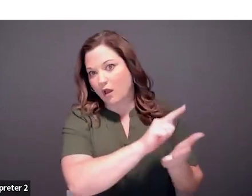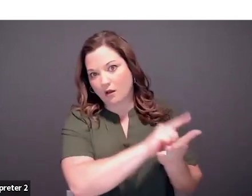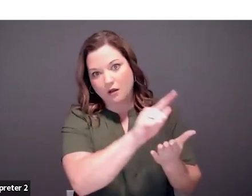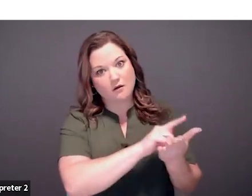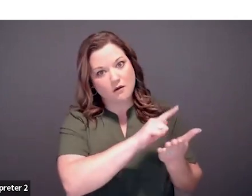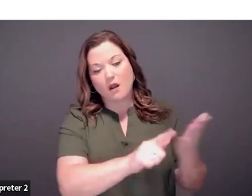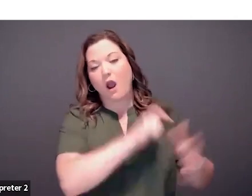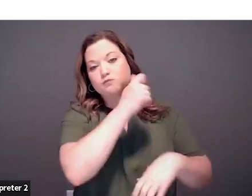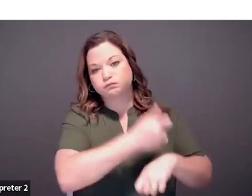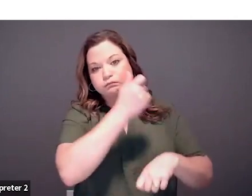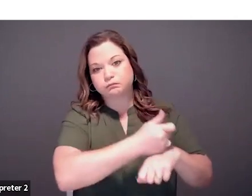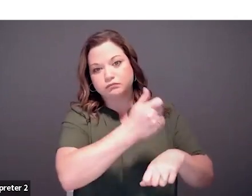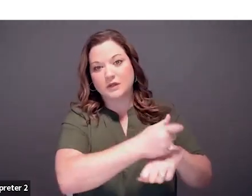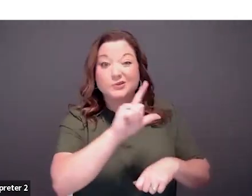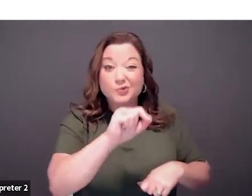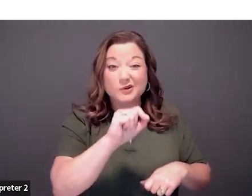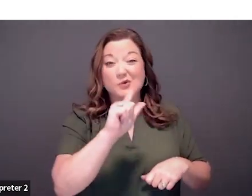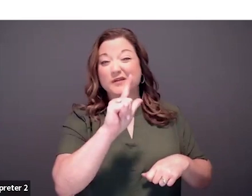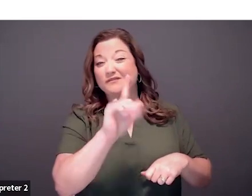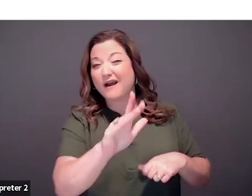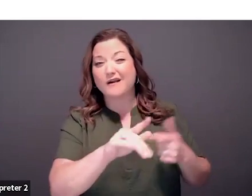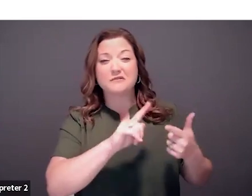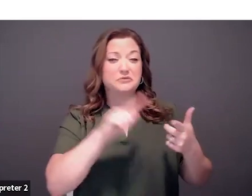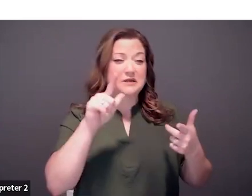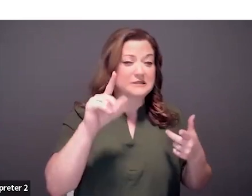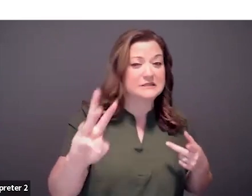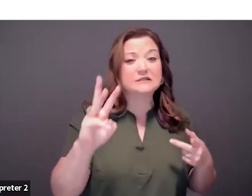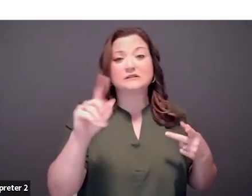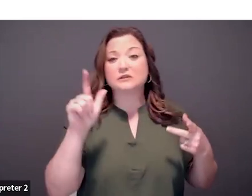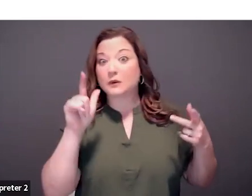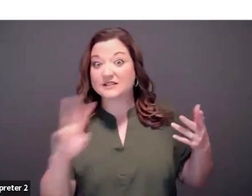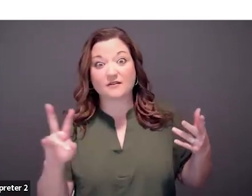in 2025, 2026, 2027, all over the world.